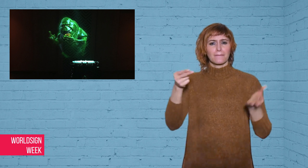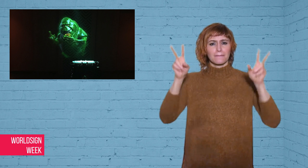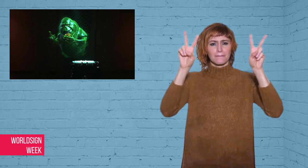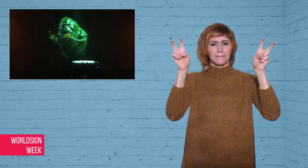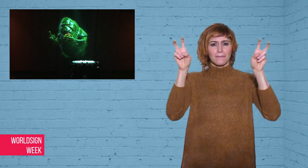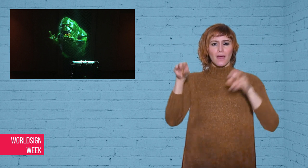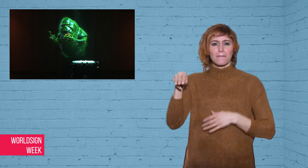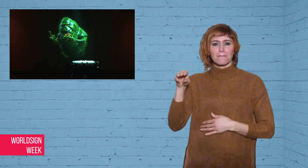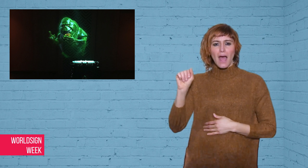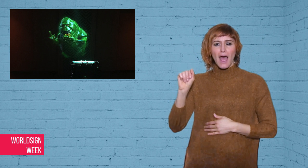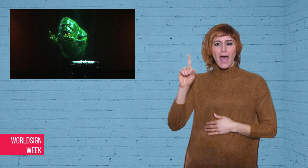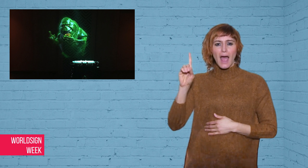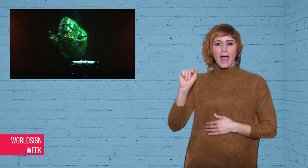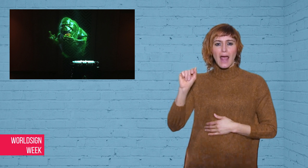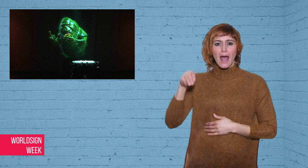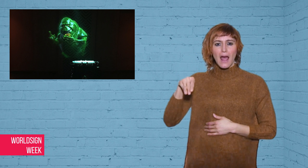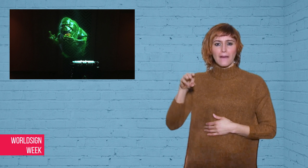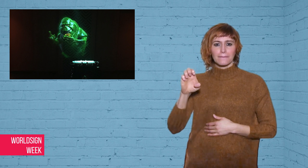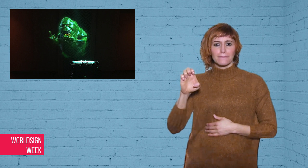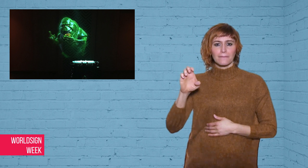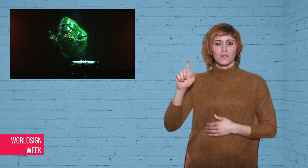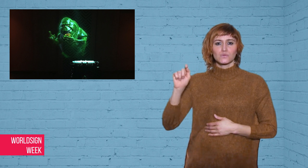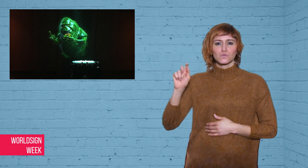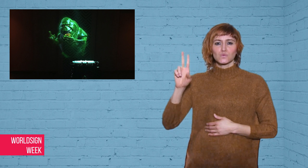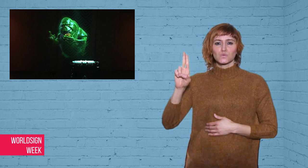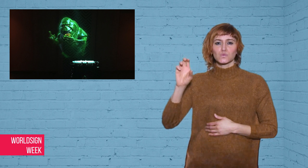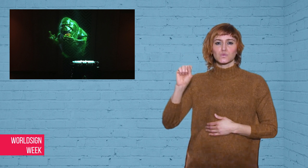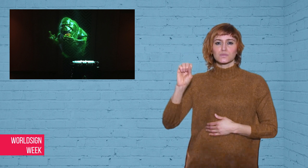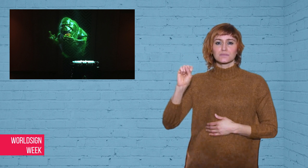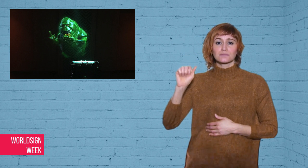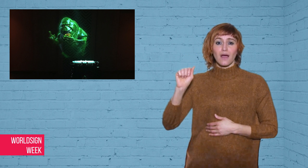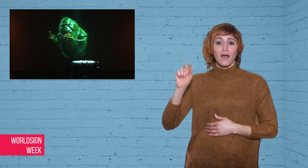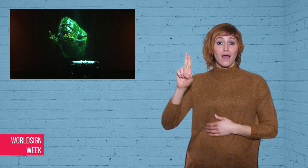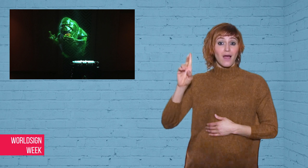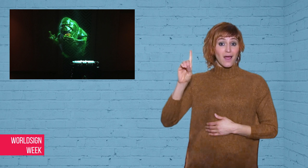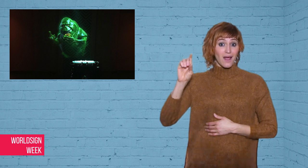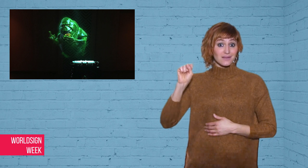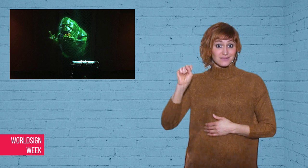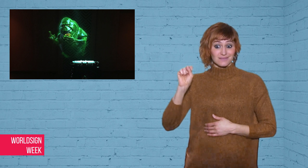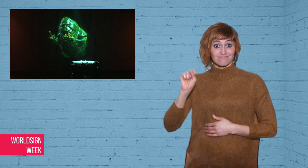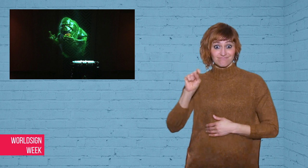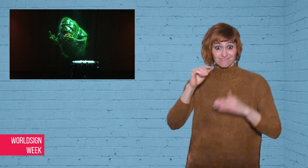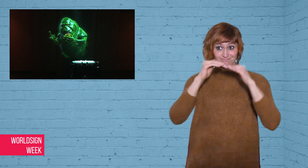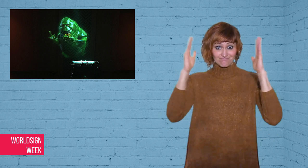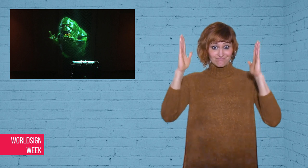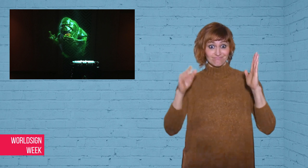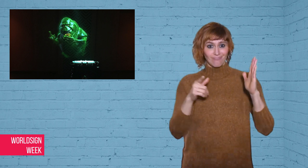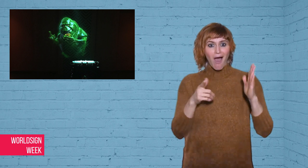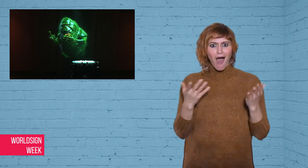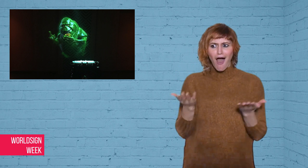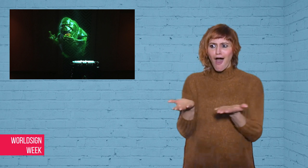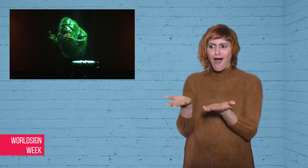For instance, a museum called ‘Madame Tussauds’